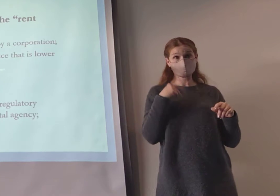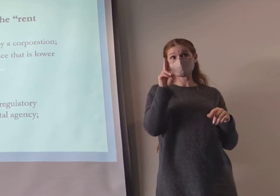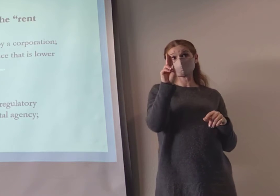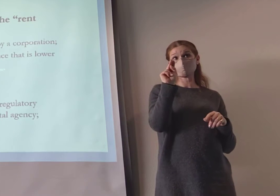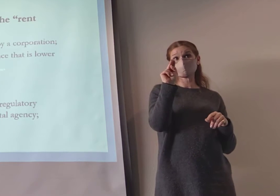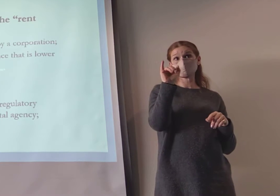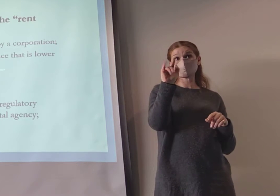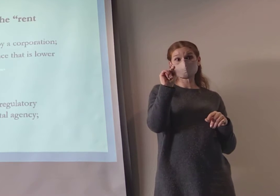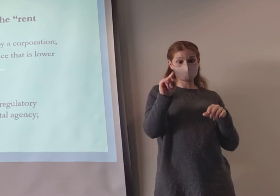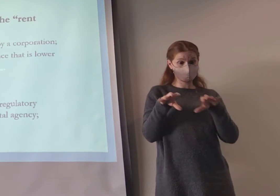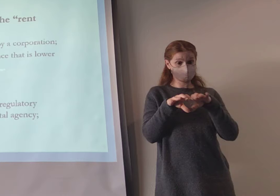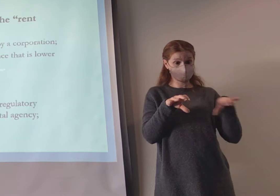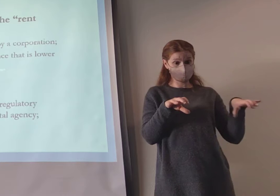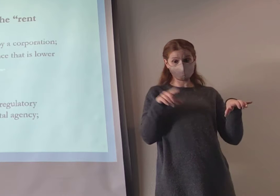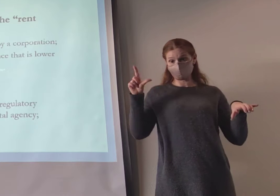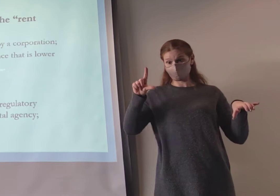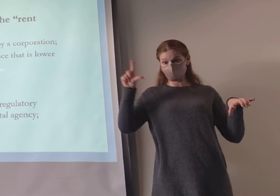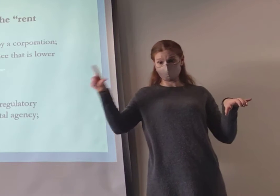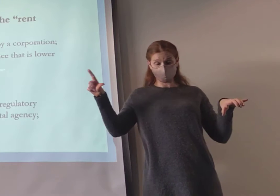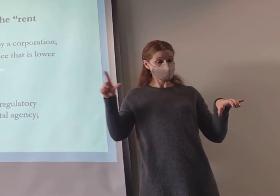the landlord is not limited by this law.